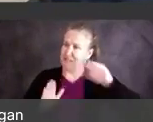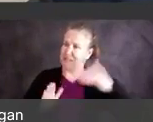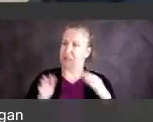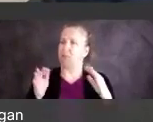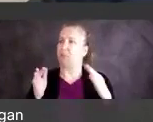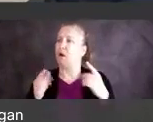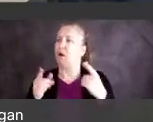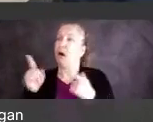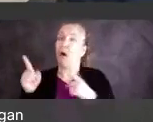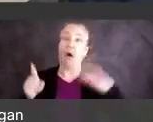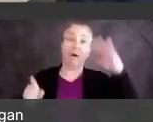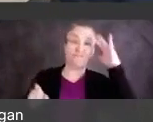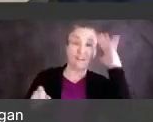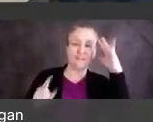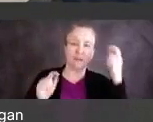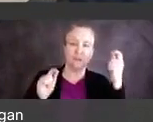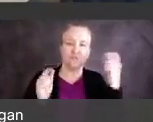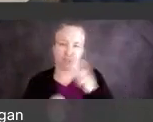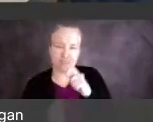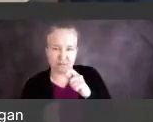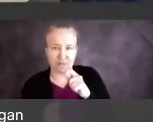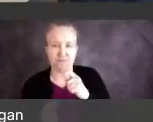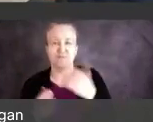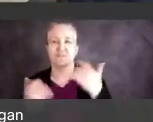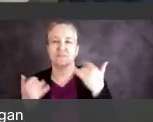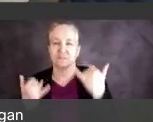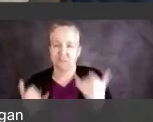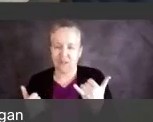philosophy saying that now the vaccine administration rate is really what we